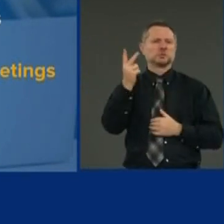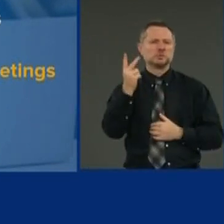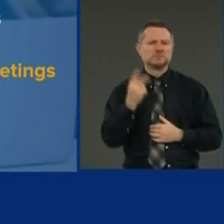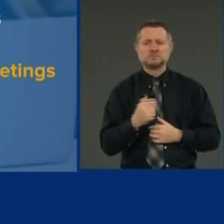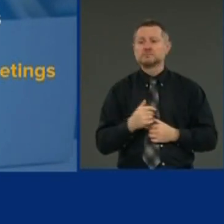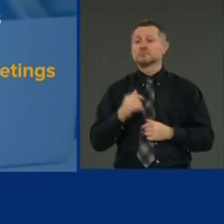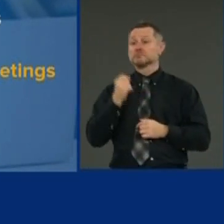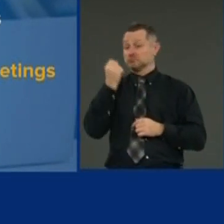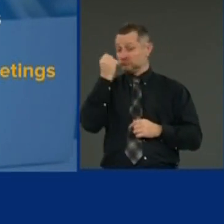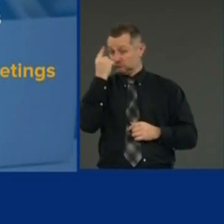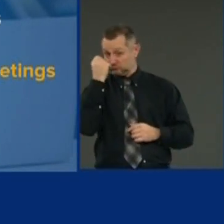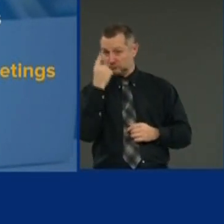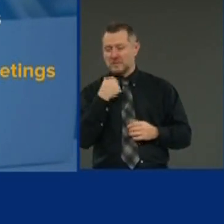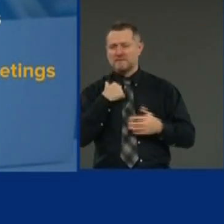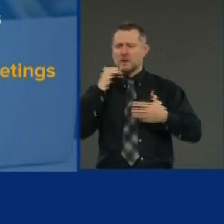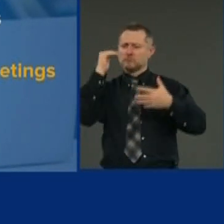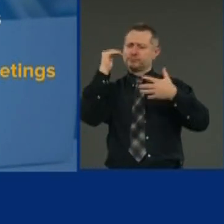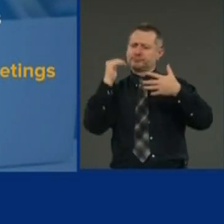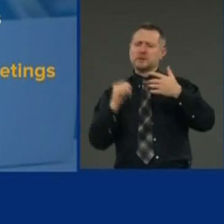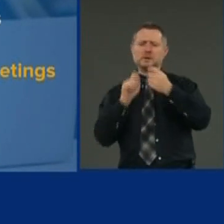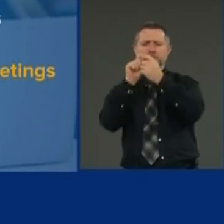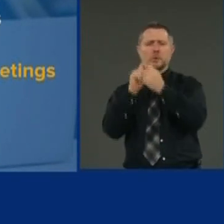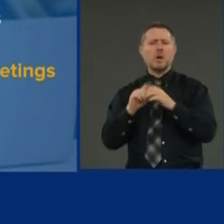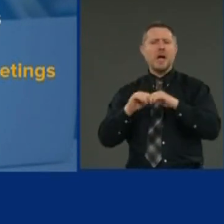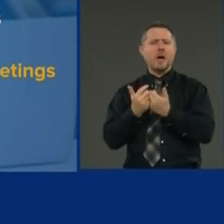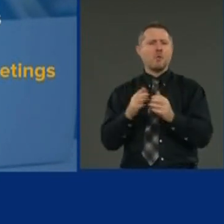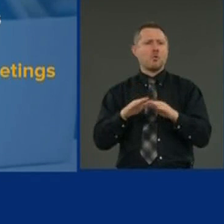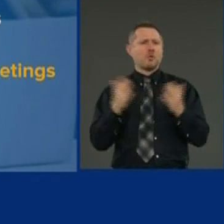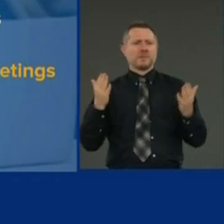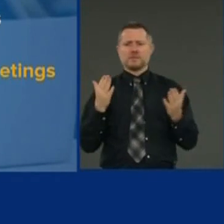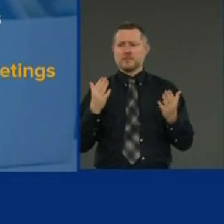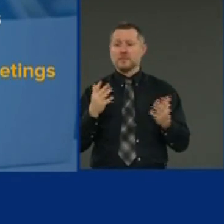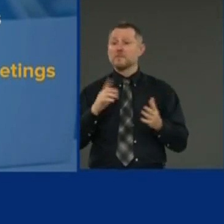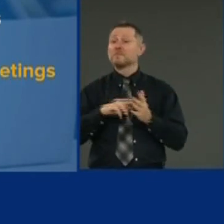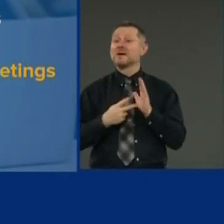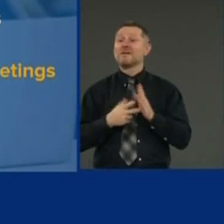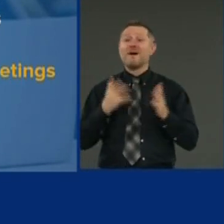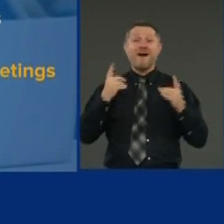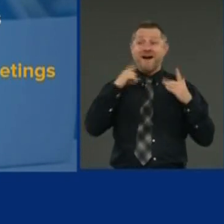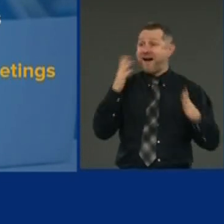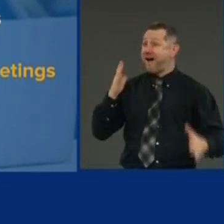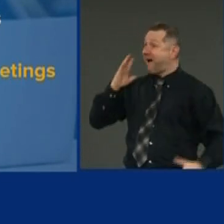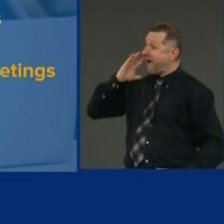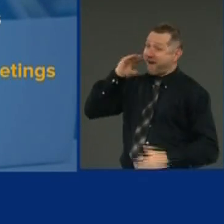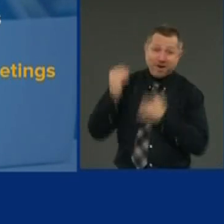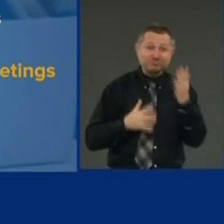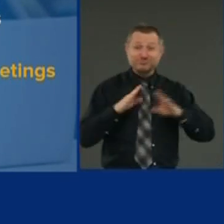REOPENING, BARBERSHOP AND HAIR SALONS REOPENING. THAT'S ALL PART OF PHASE 2. THE SPECIFIC GUIDANCE ON HOW TO